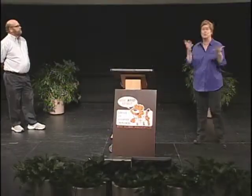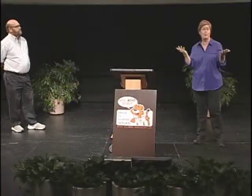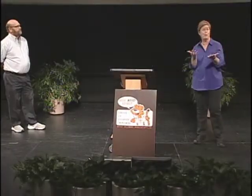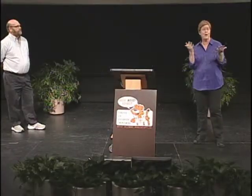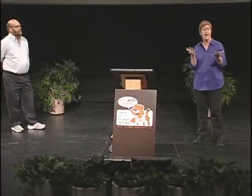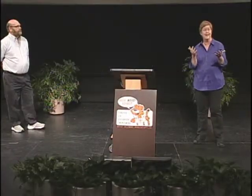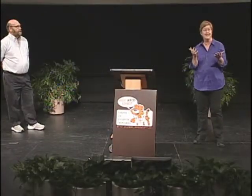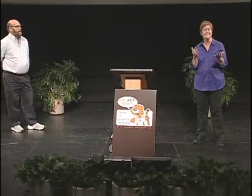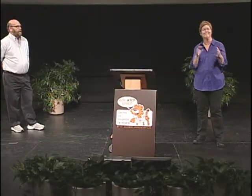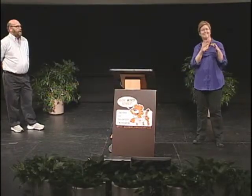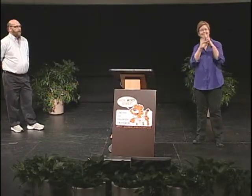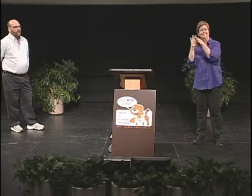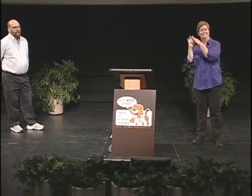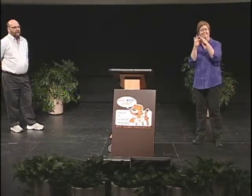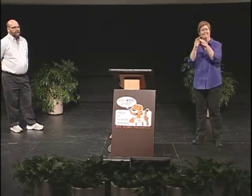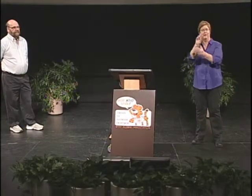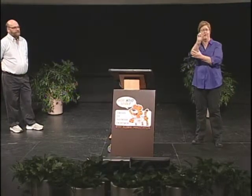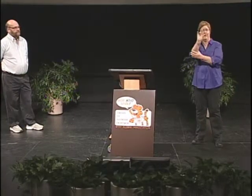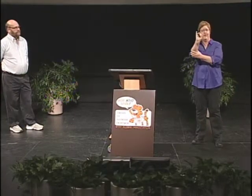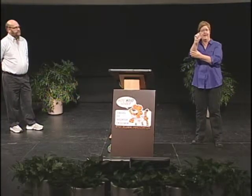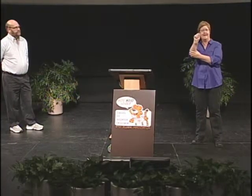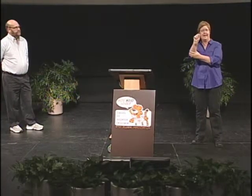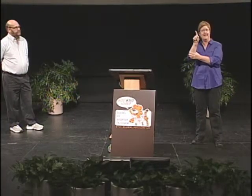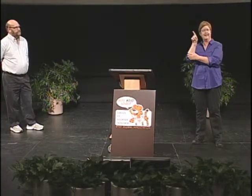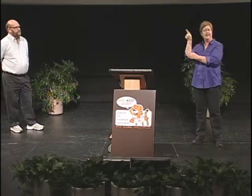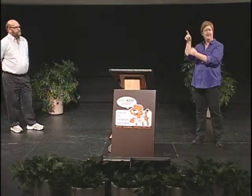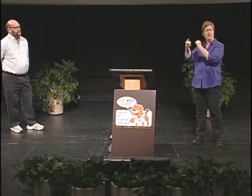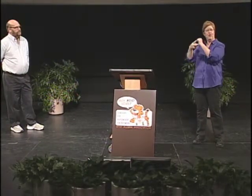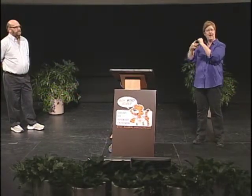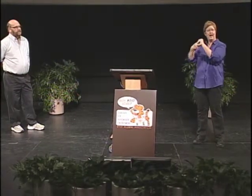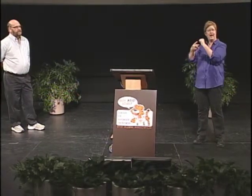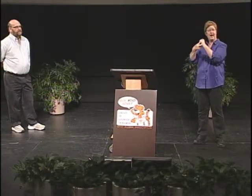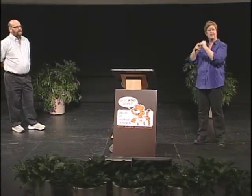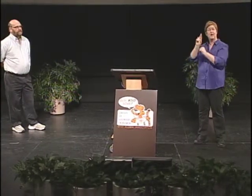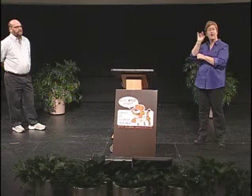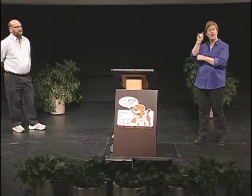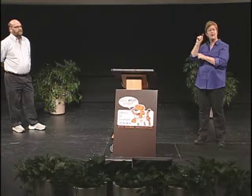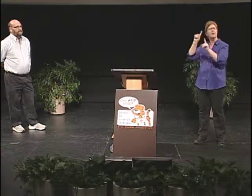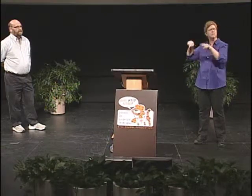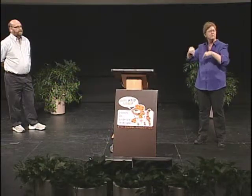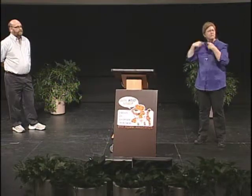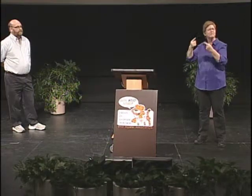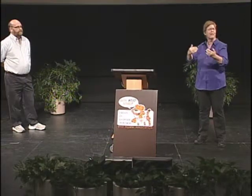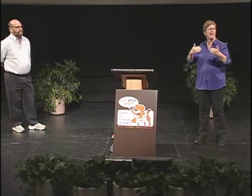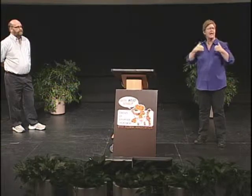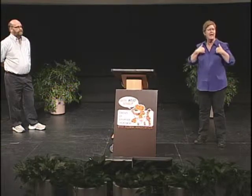First is we have worked closely with the RIT Archives area.